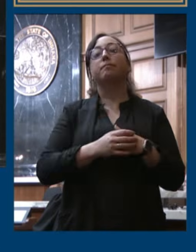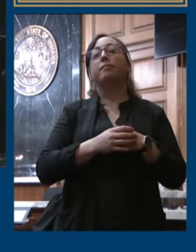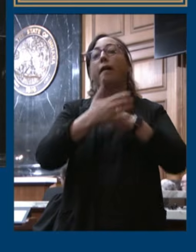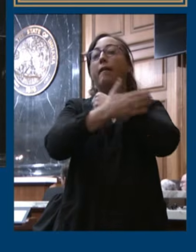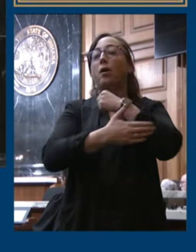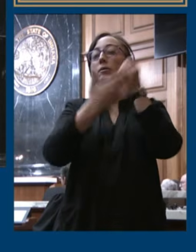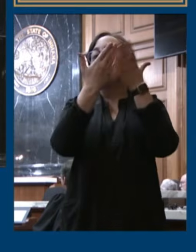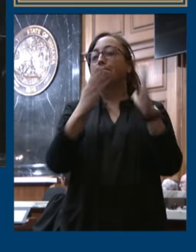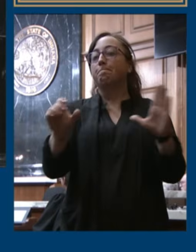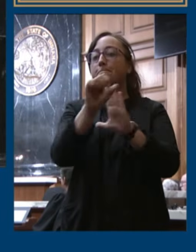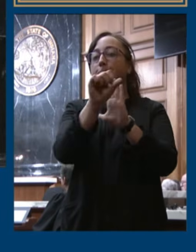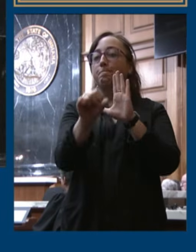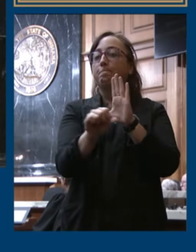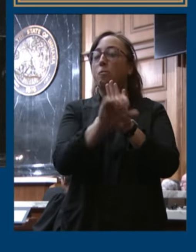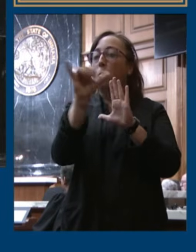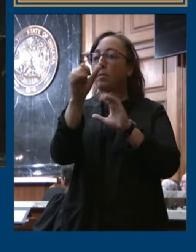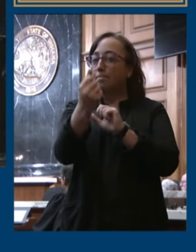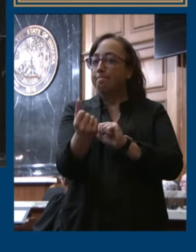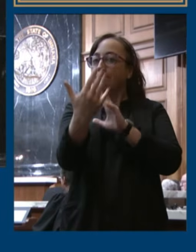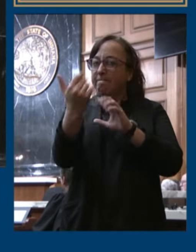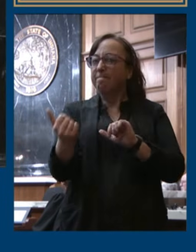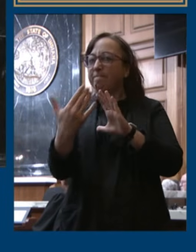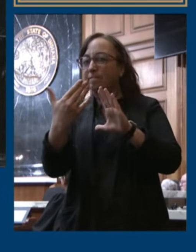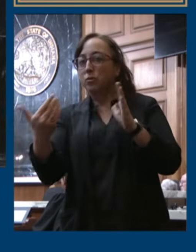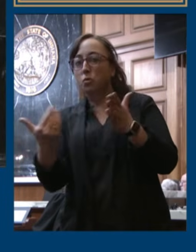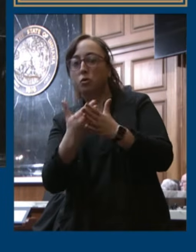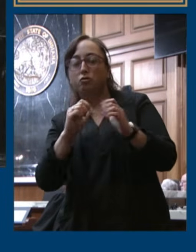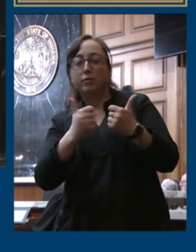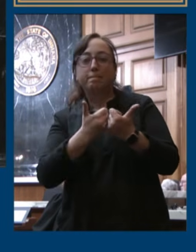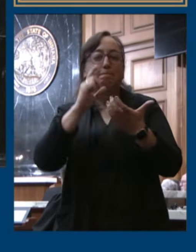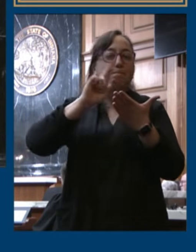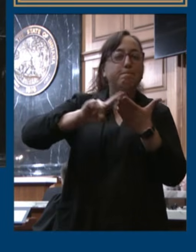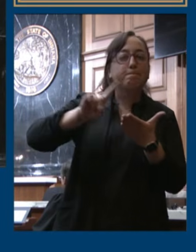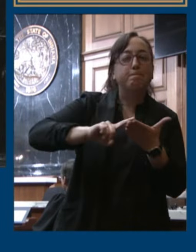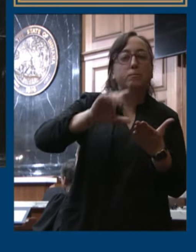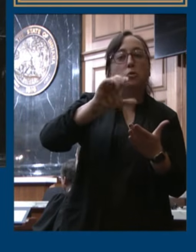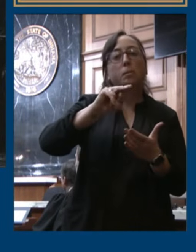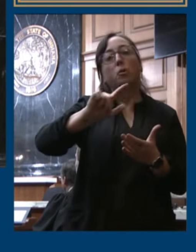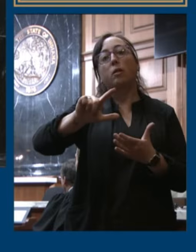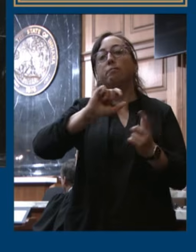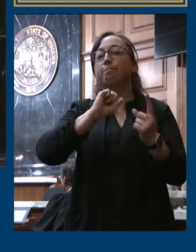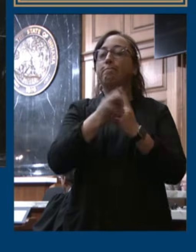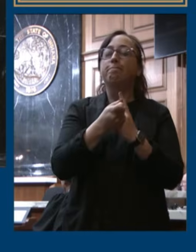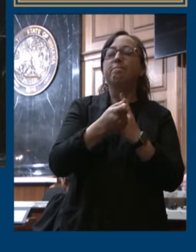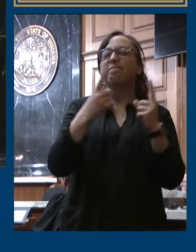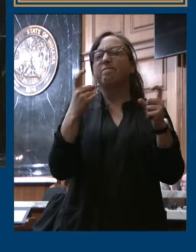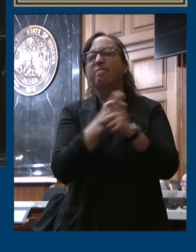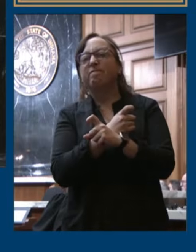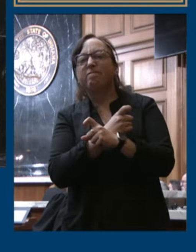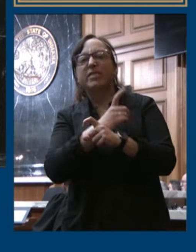INCREASINGLY CONFRONT A NEW REALITY IN INVESTIGATING CRIMINAL CASES, COMPLICATED DIGITAL EVIDENCE.